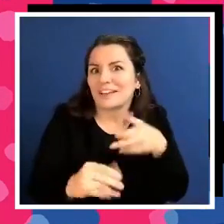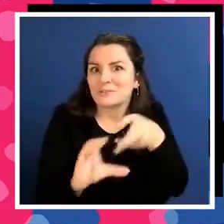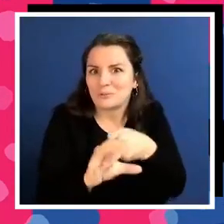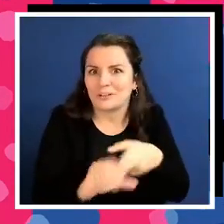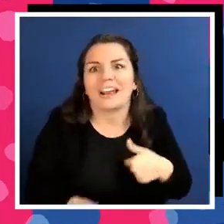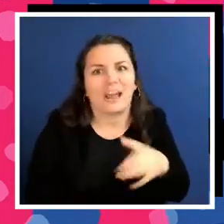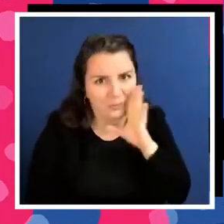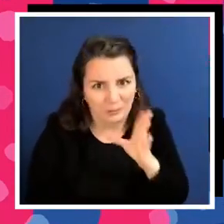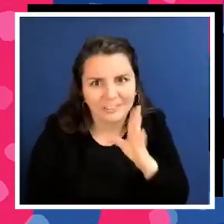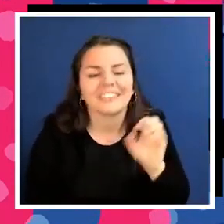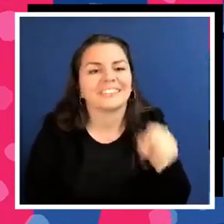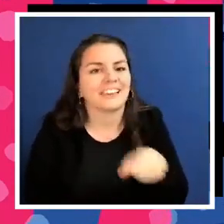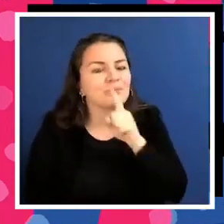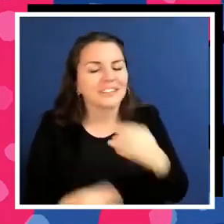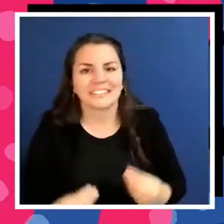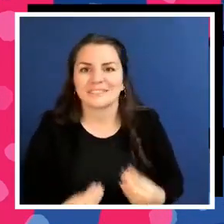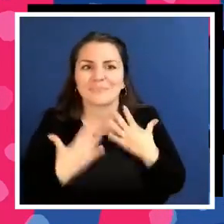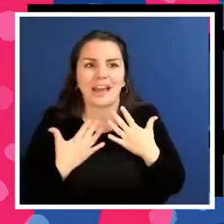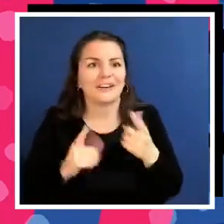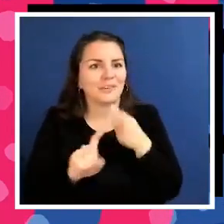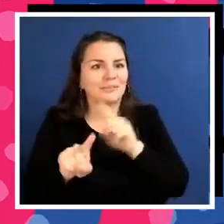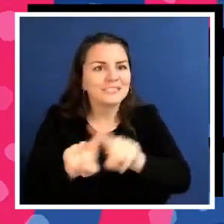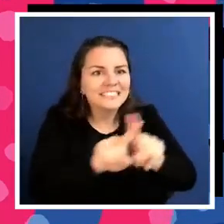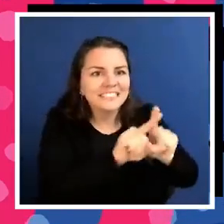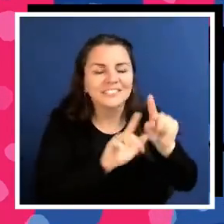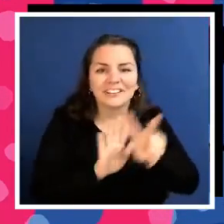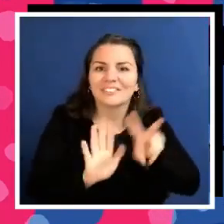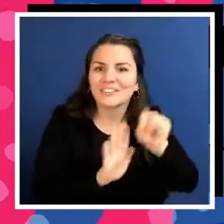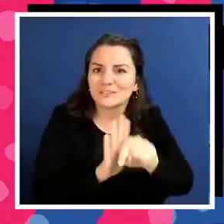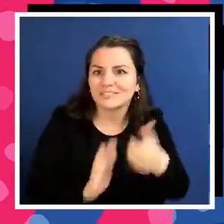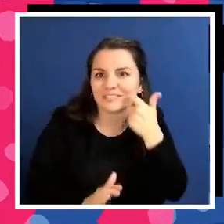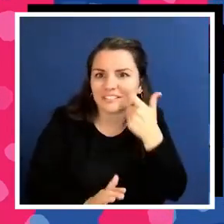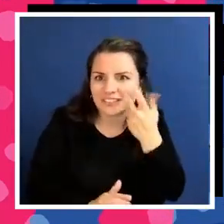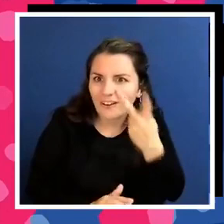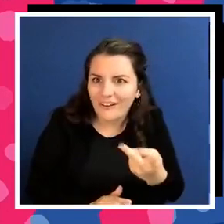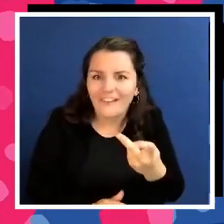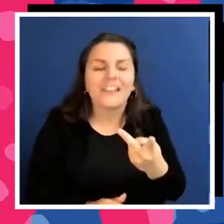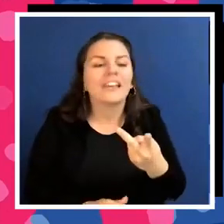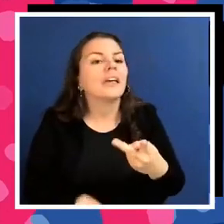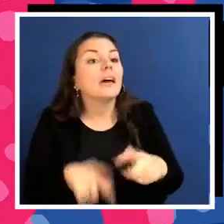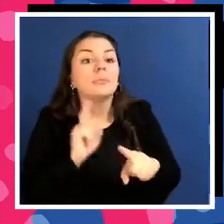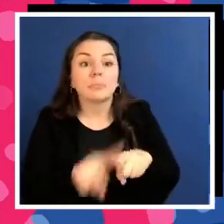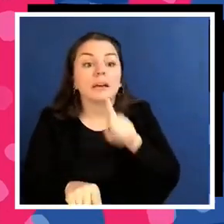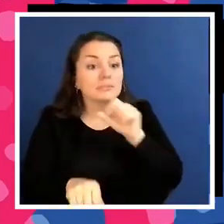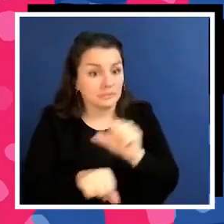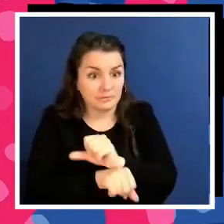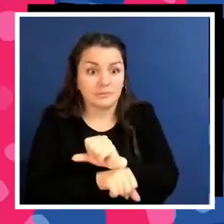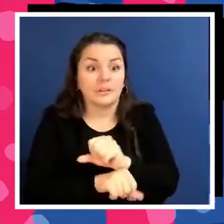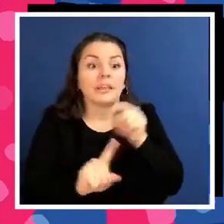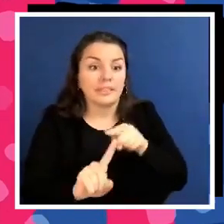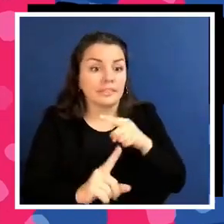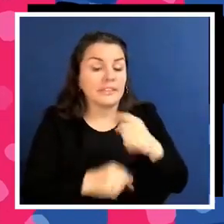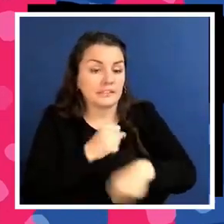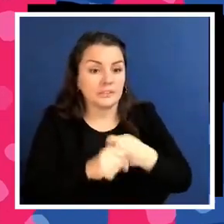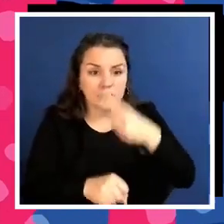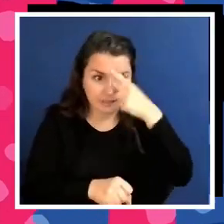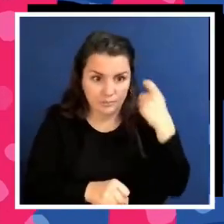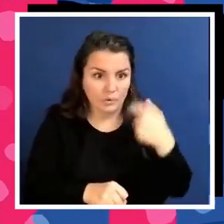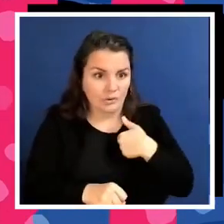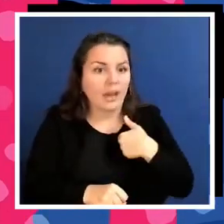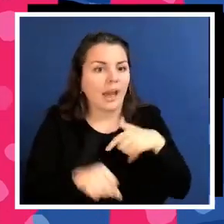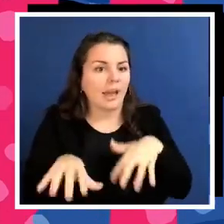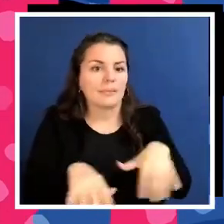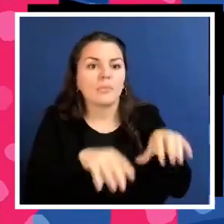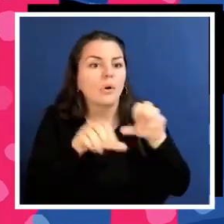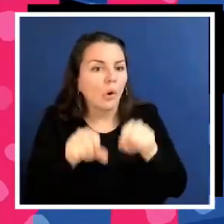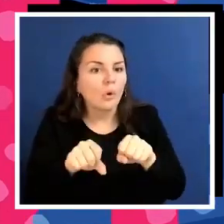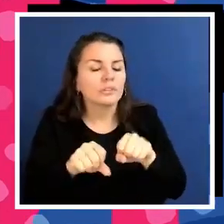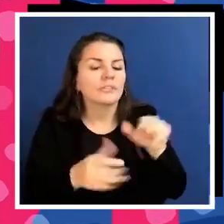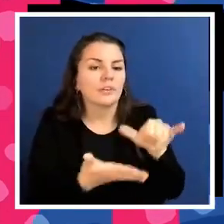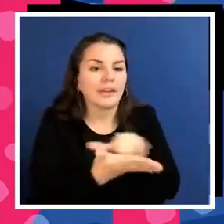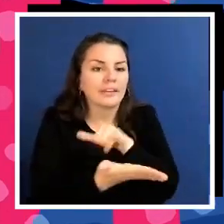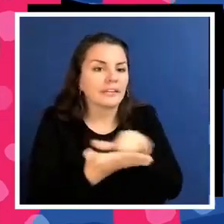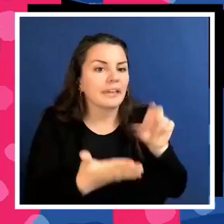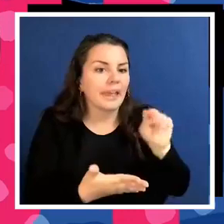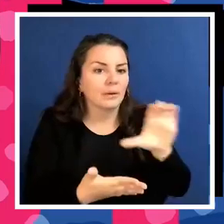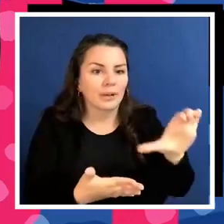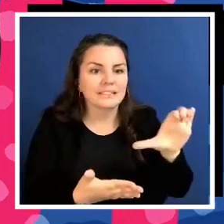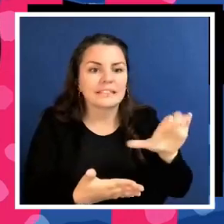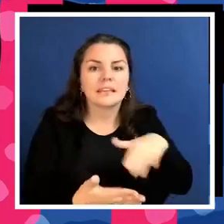ARE YOU ON TIK TOK?